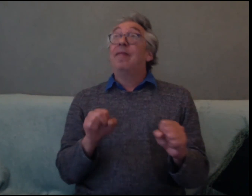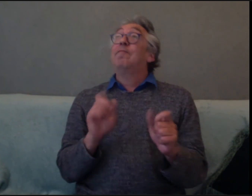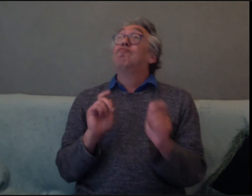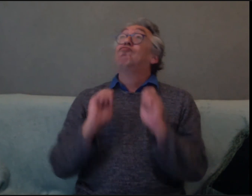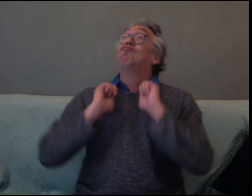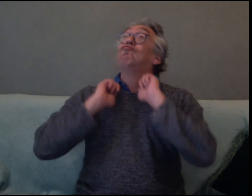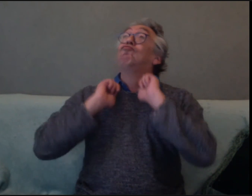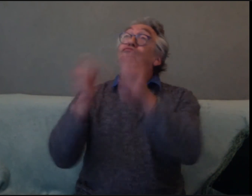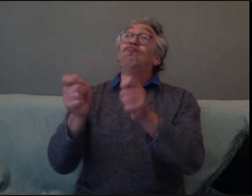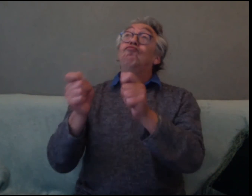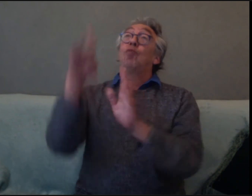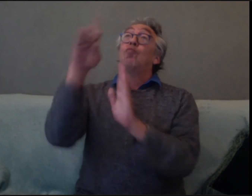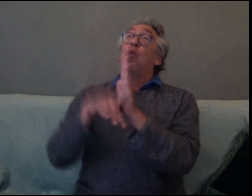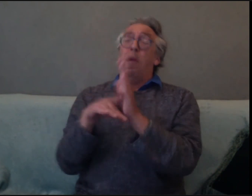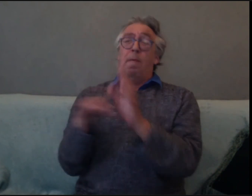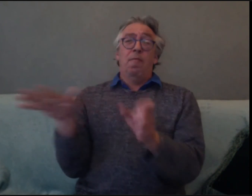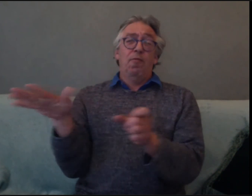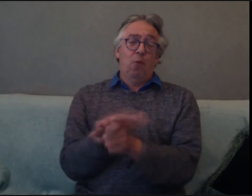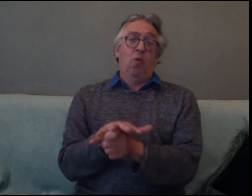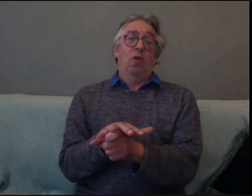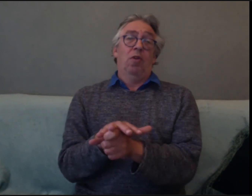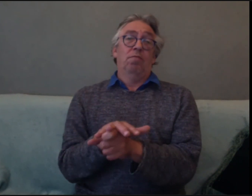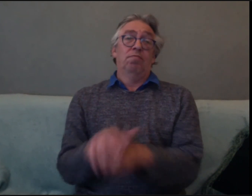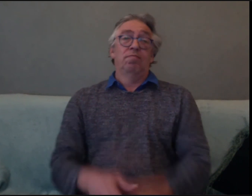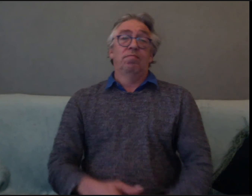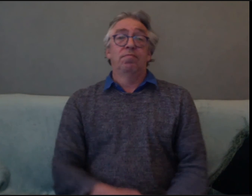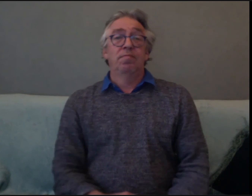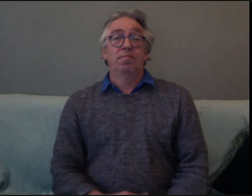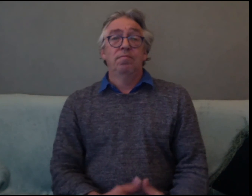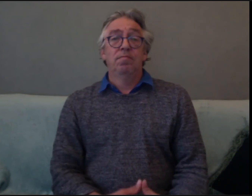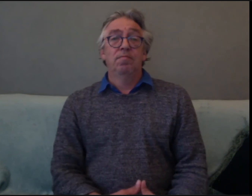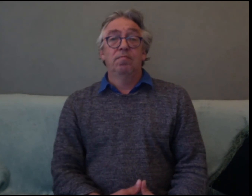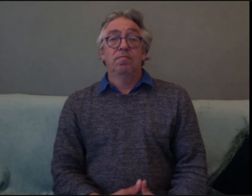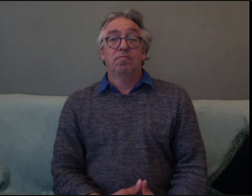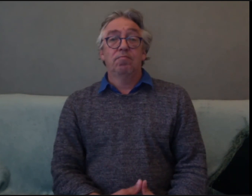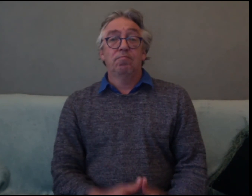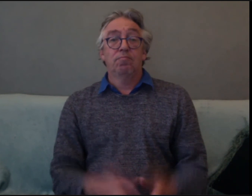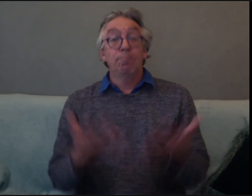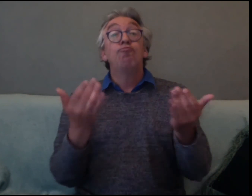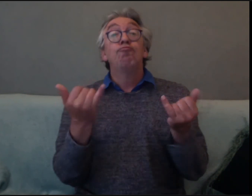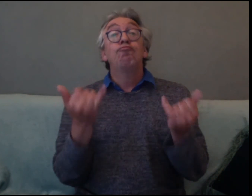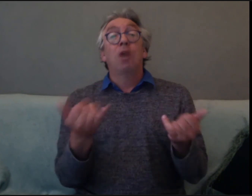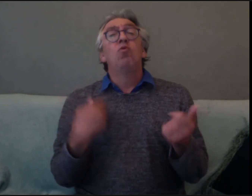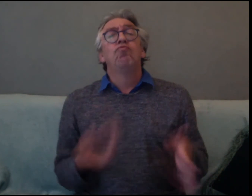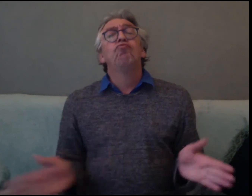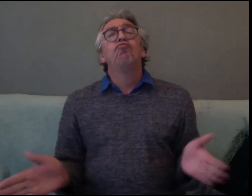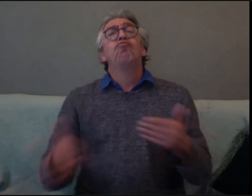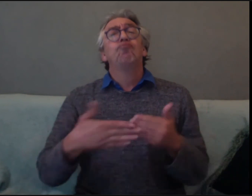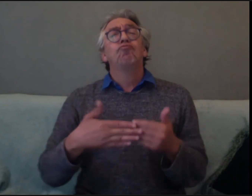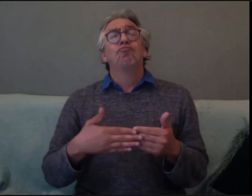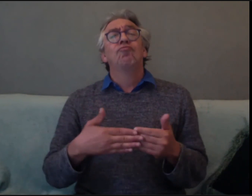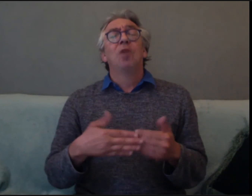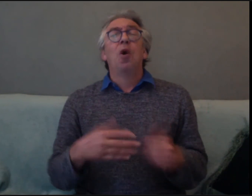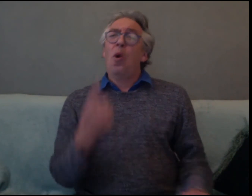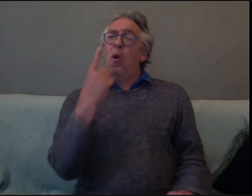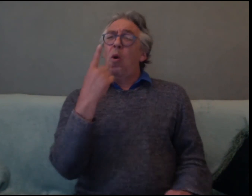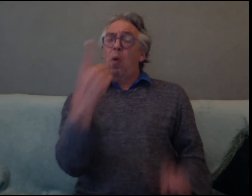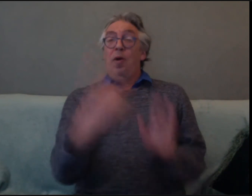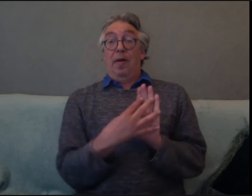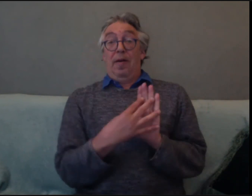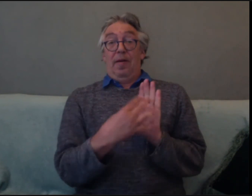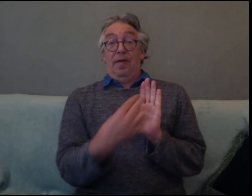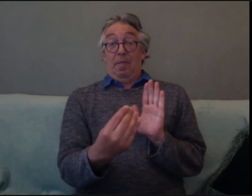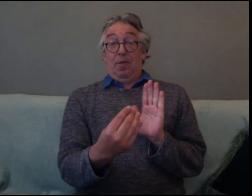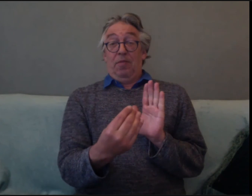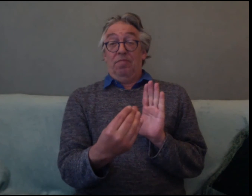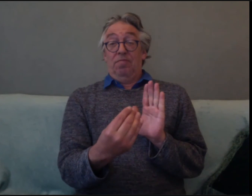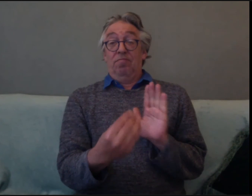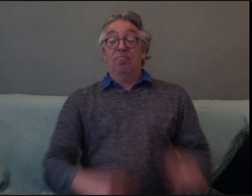Just to close with one example that I had to live, to experience.